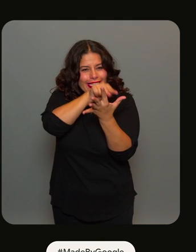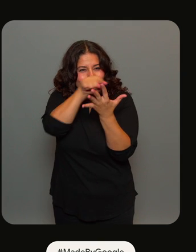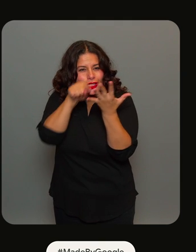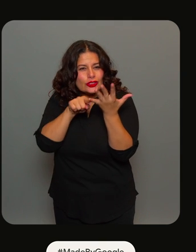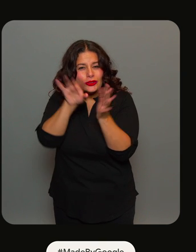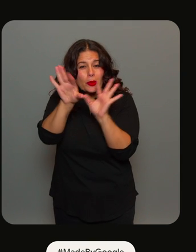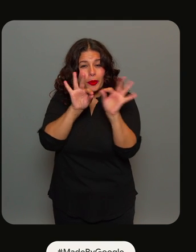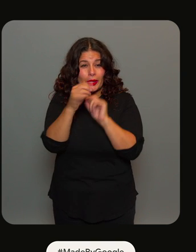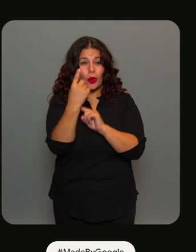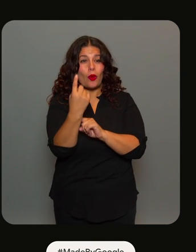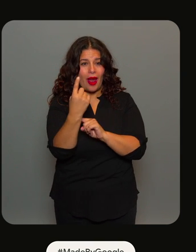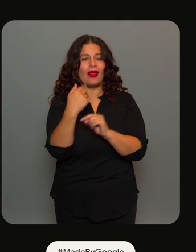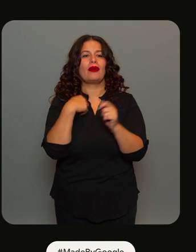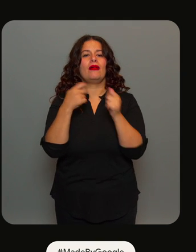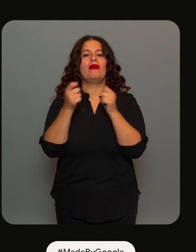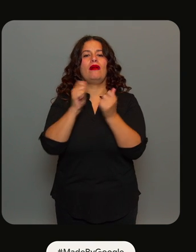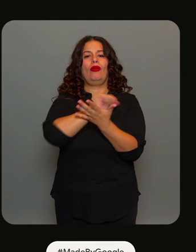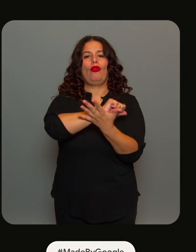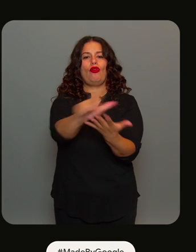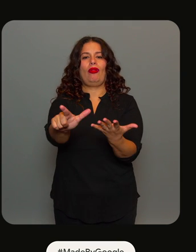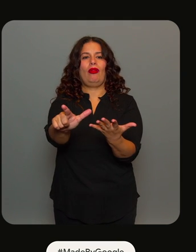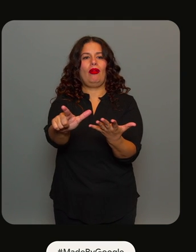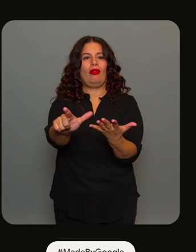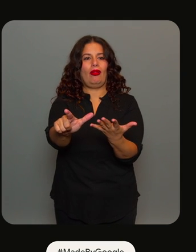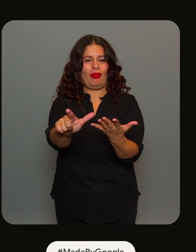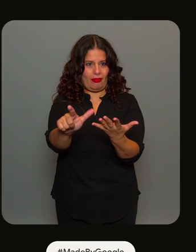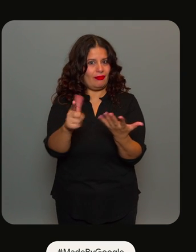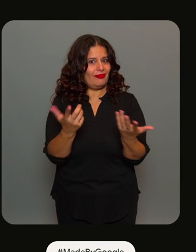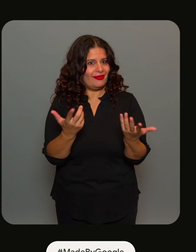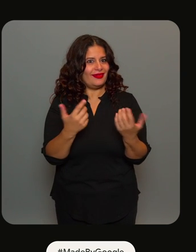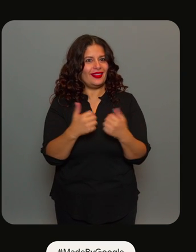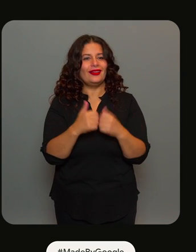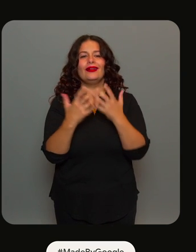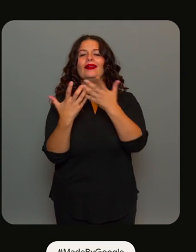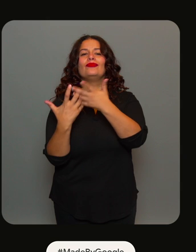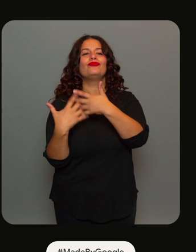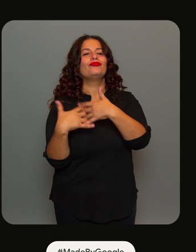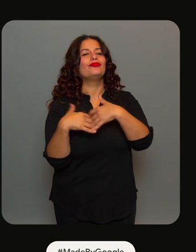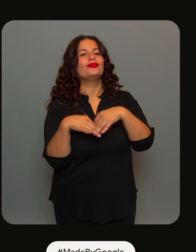control panel and works seamlessly with the new Google Home app.